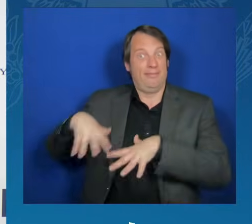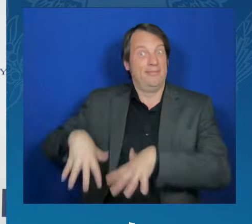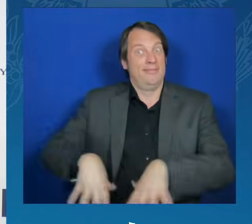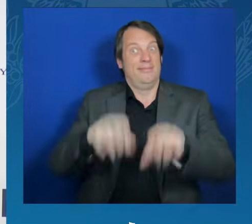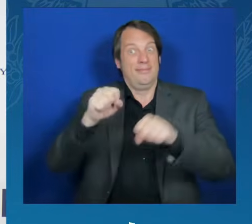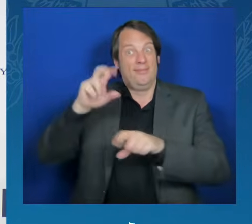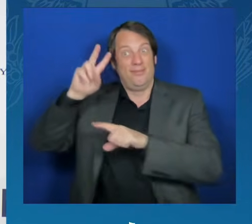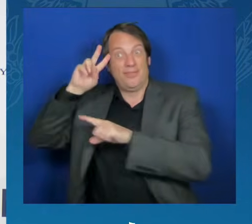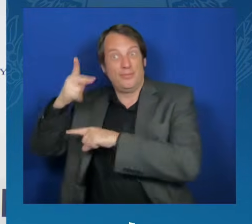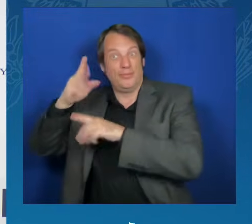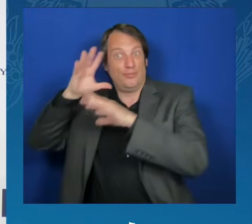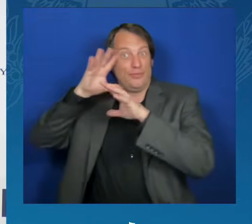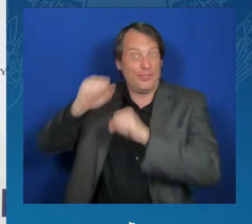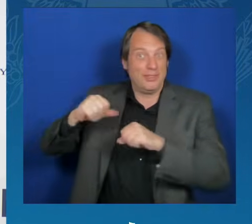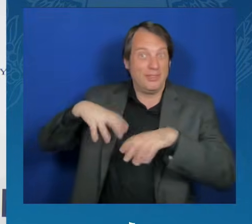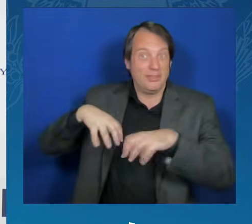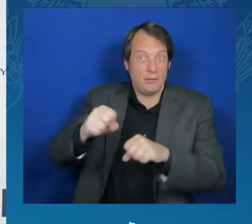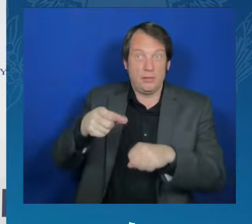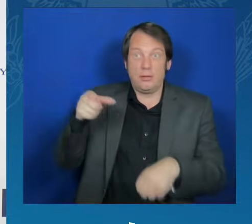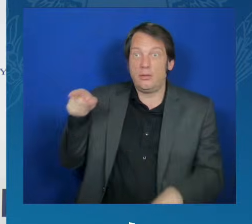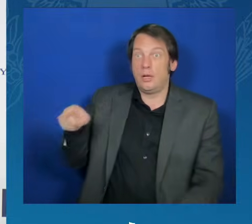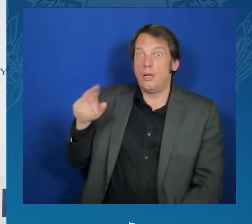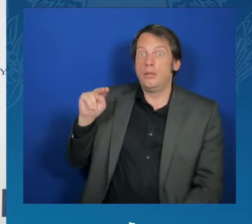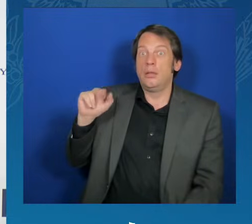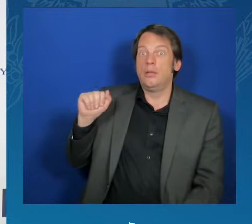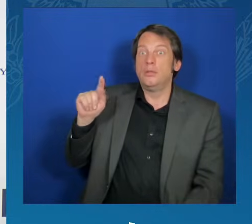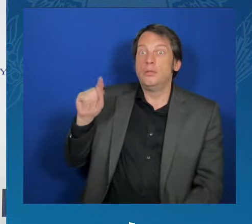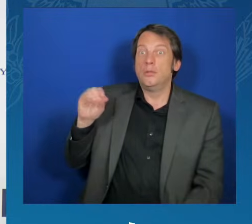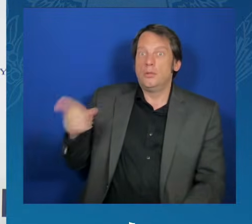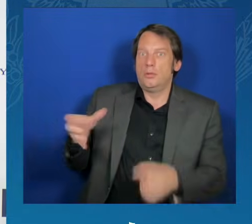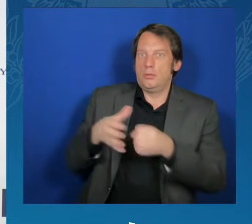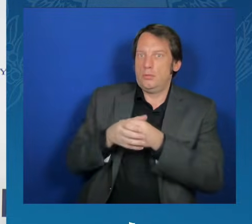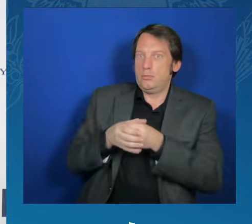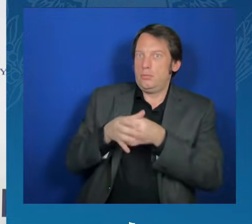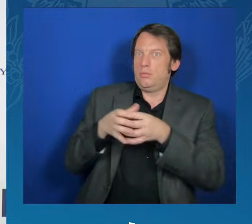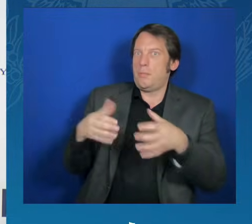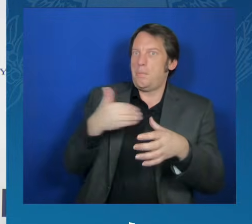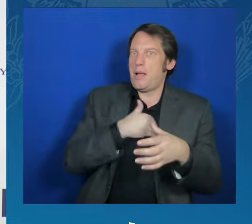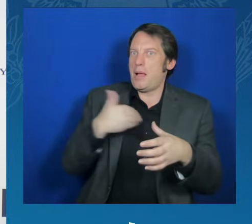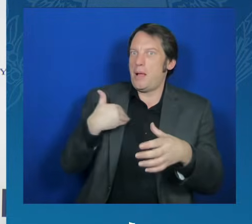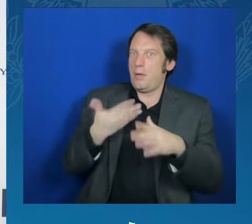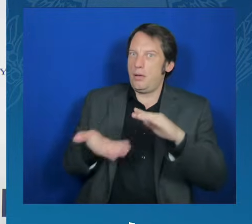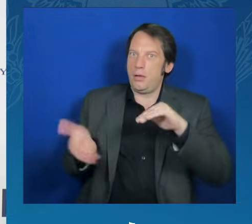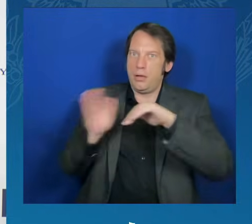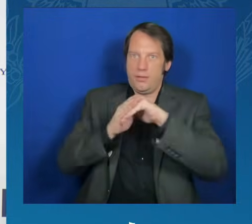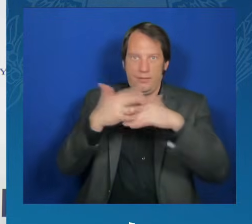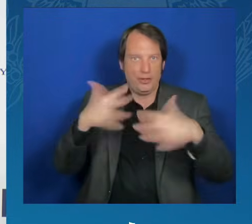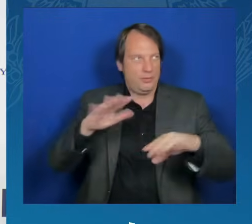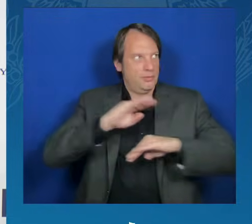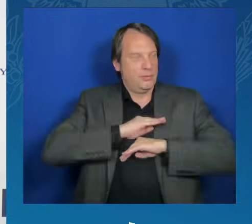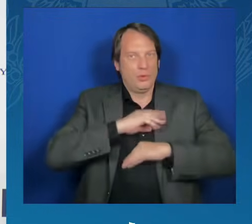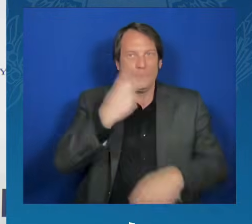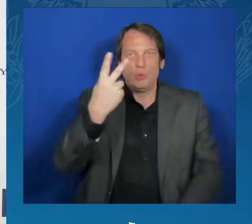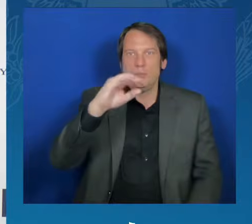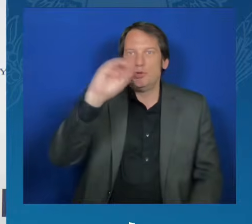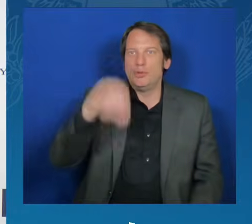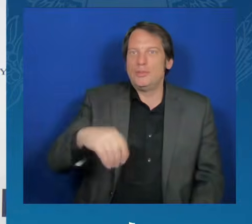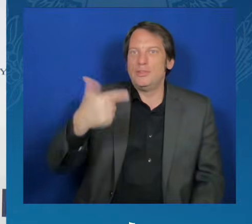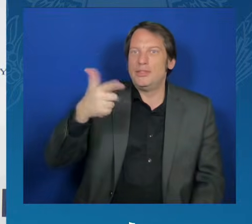NATO has also added one new member, and we're on track to add another. And we look forward to welcoming